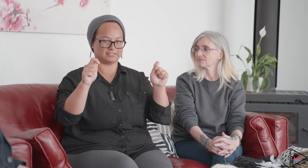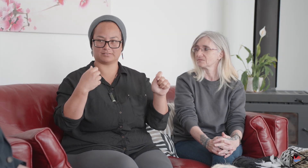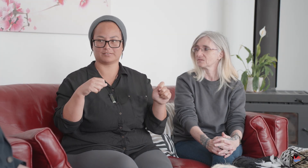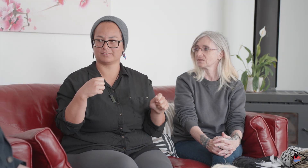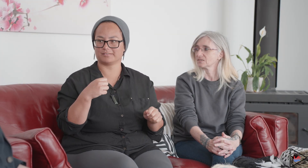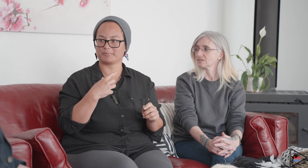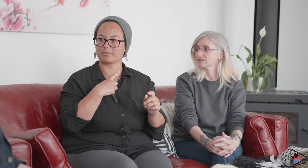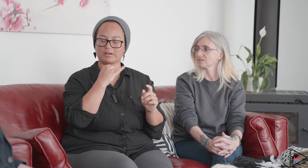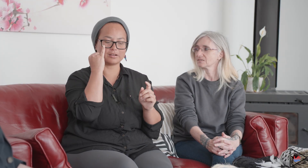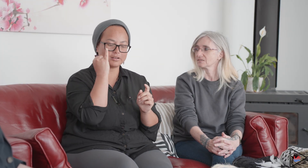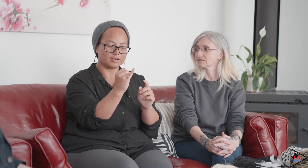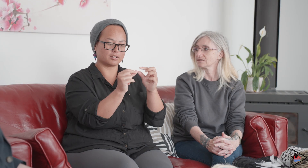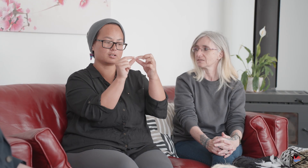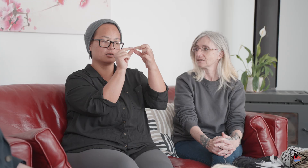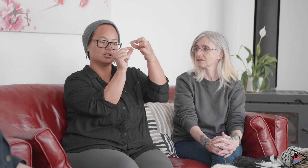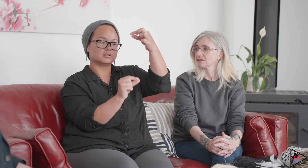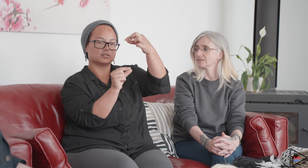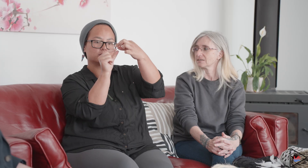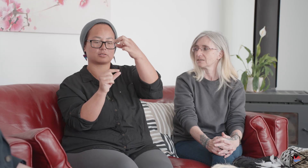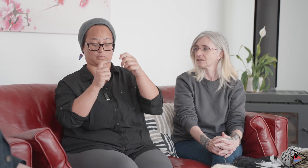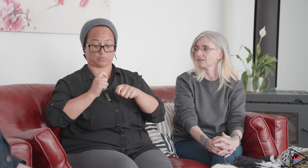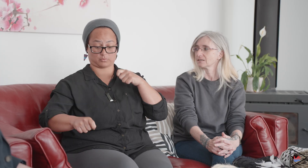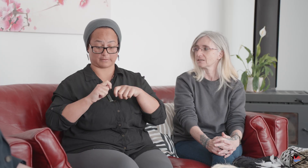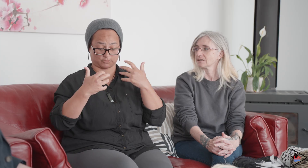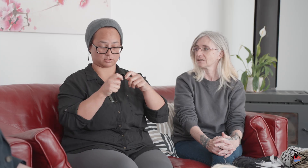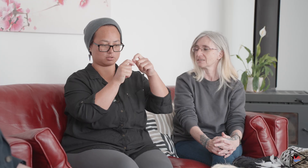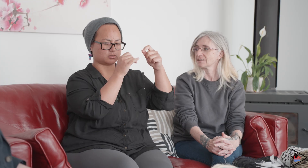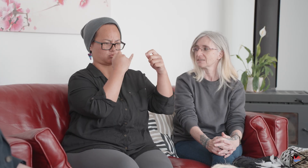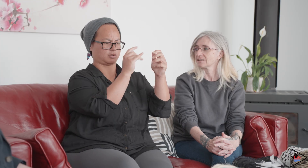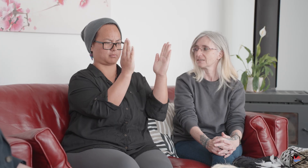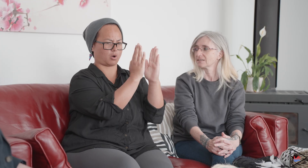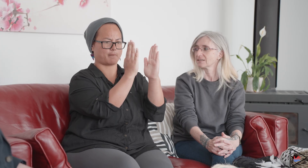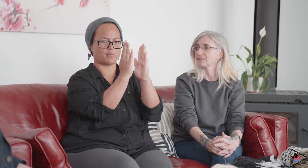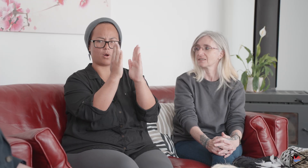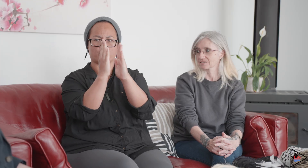sizing at the beginning and you find out that you don't, that's a bit frustrating. The reason for